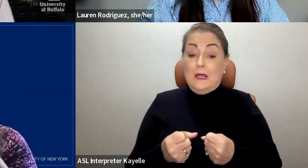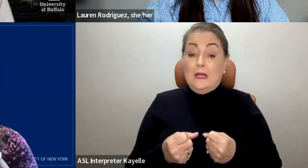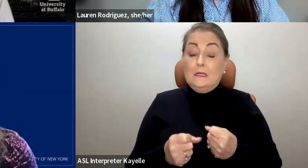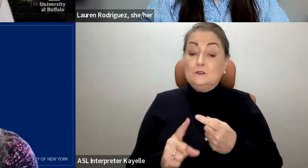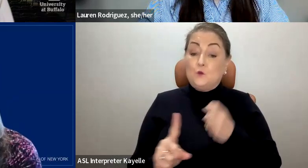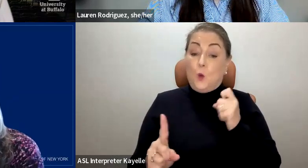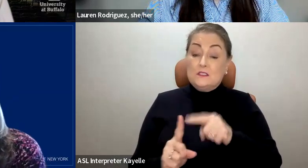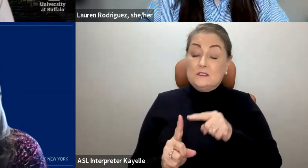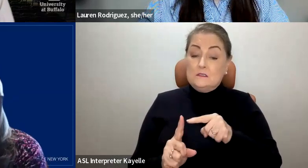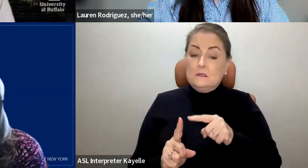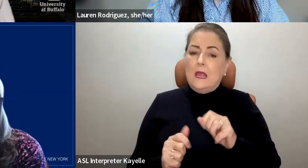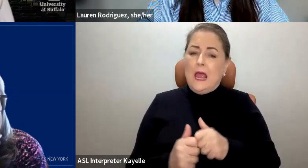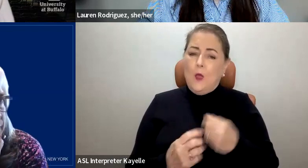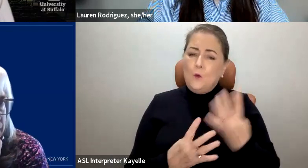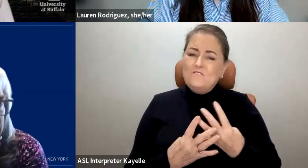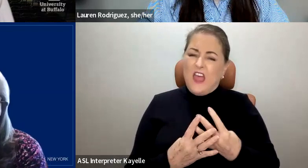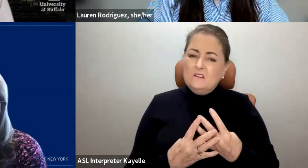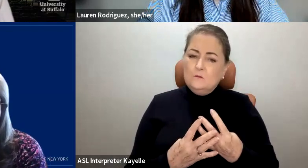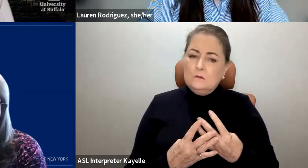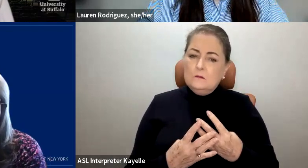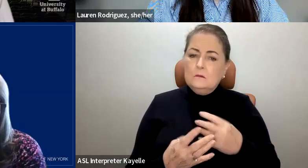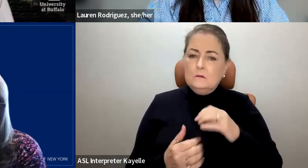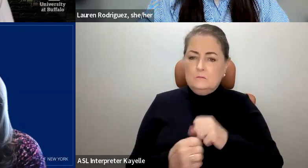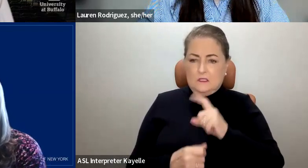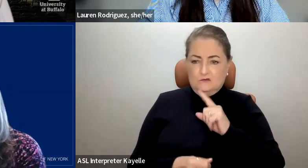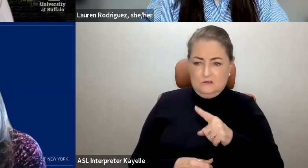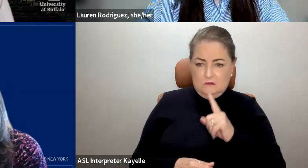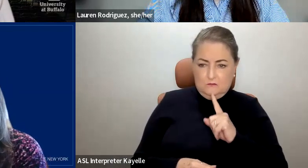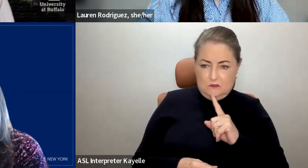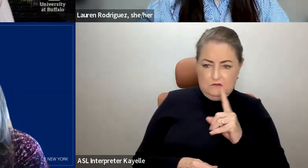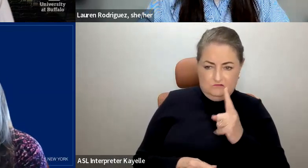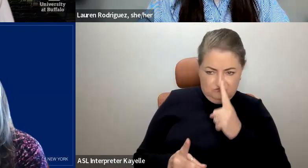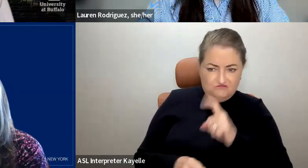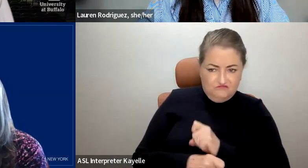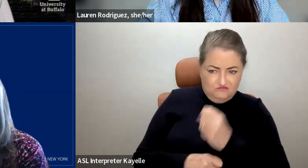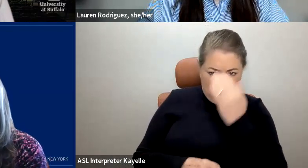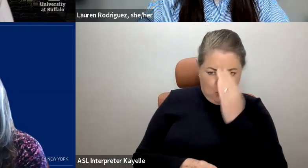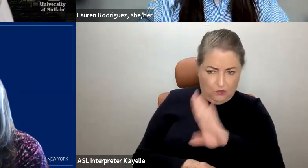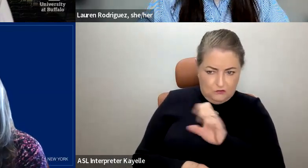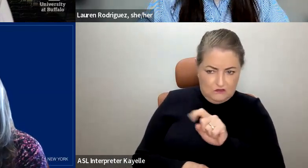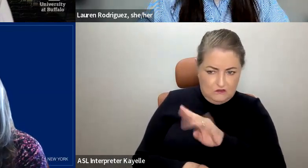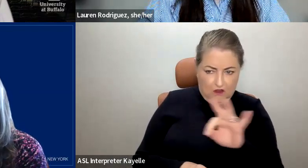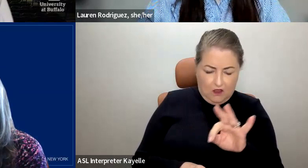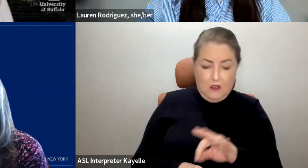we bet to make sure that somebody does know what they're doing? Again, coming up with a consistent methodology and